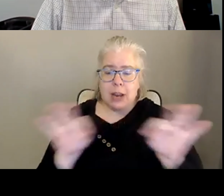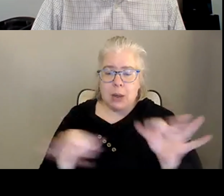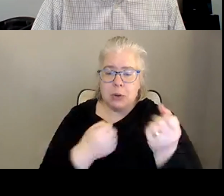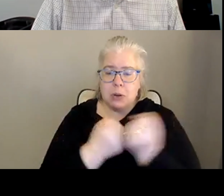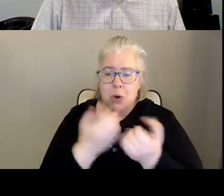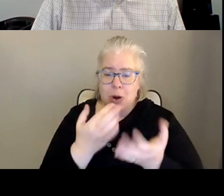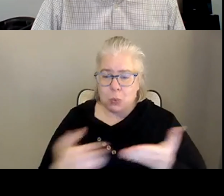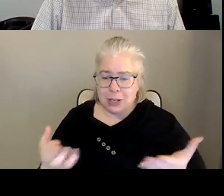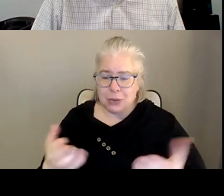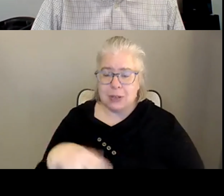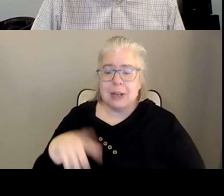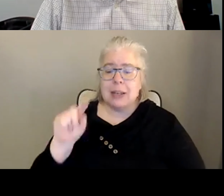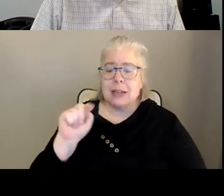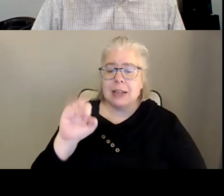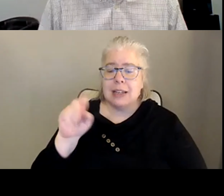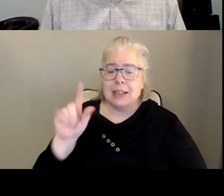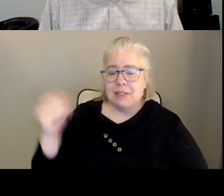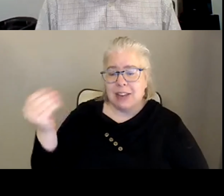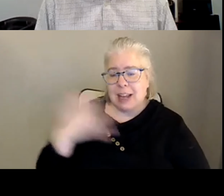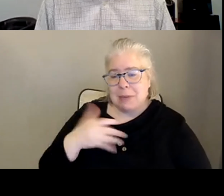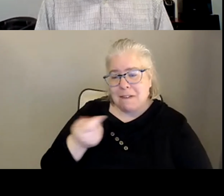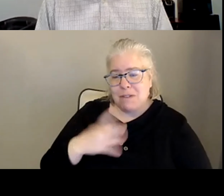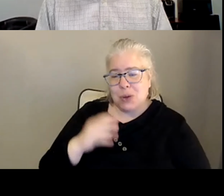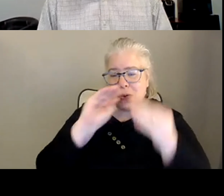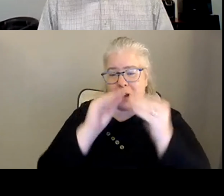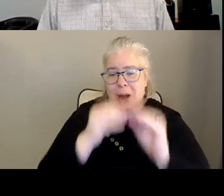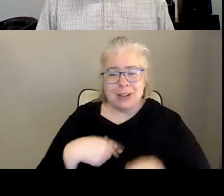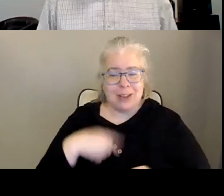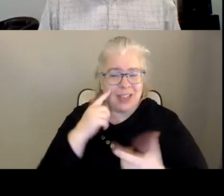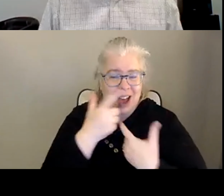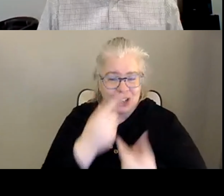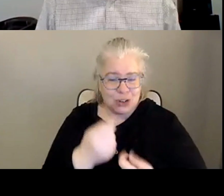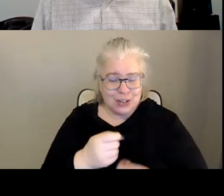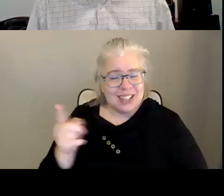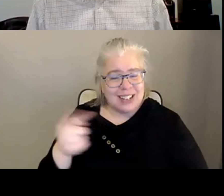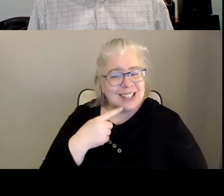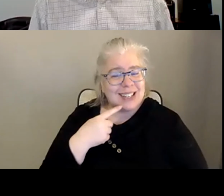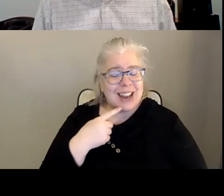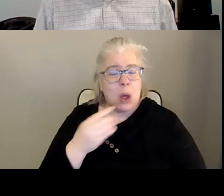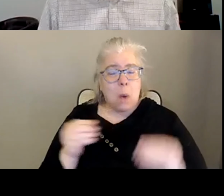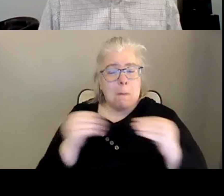Tiffany gave me a couple statistics that I thought were interesting. She said that more than 67 million people